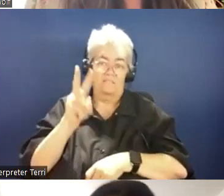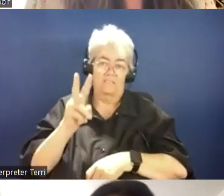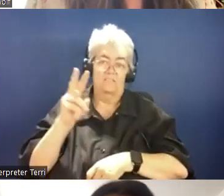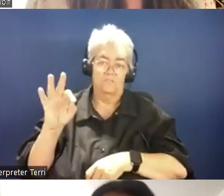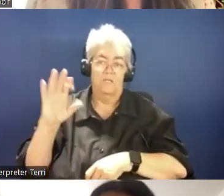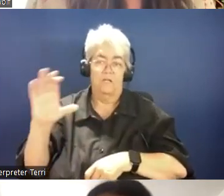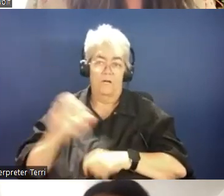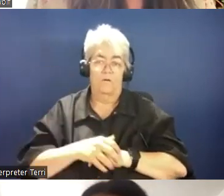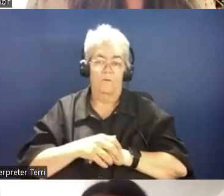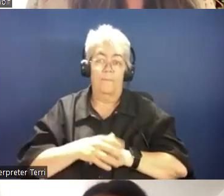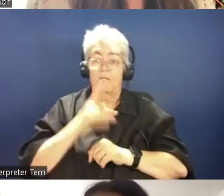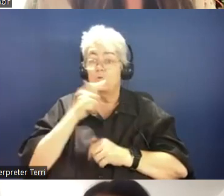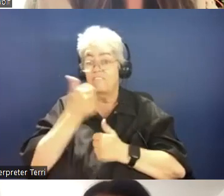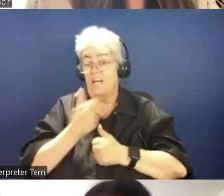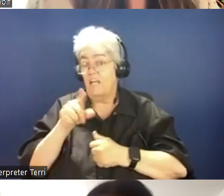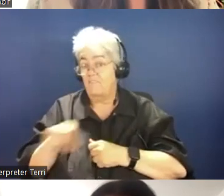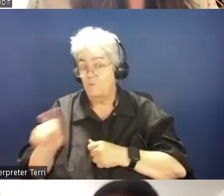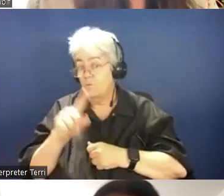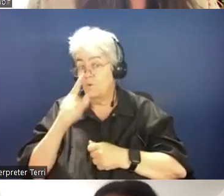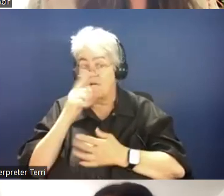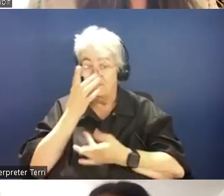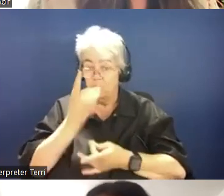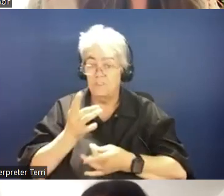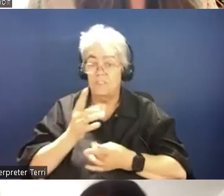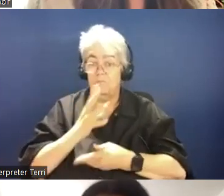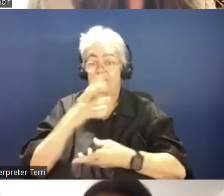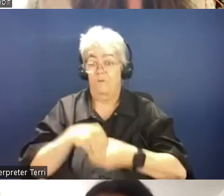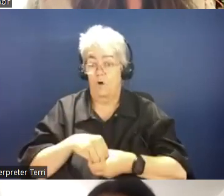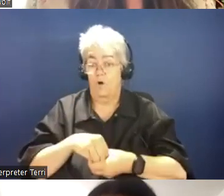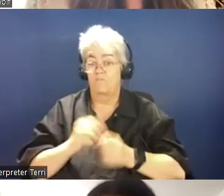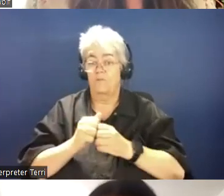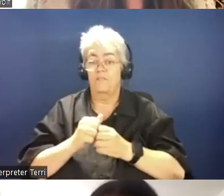So if anyone is interested in getting more closely involved in the child custody conversation